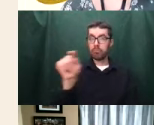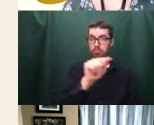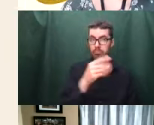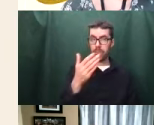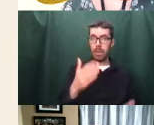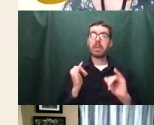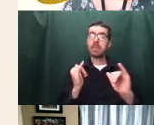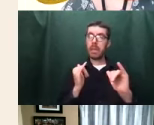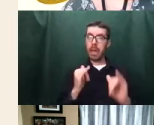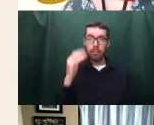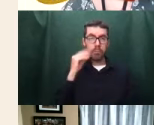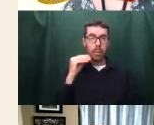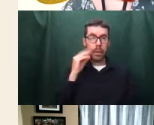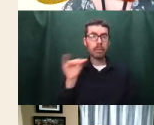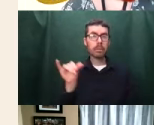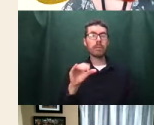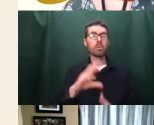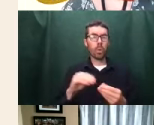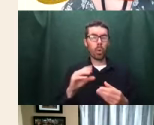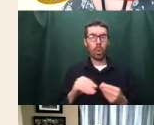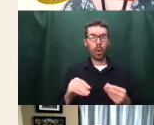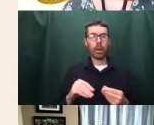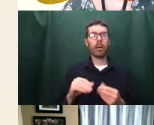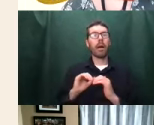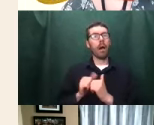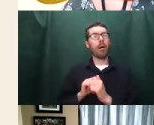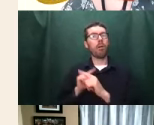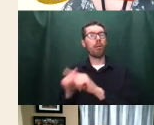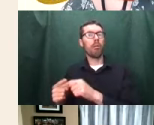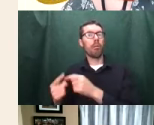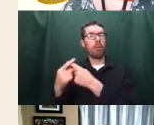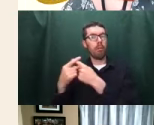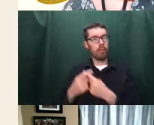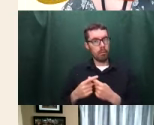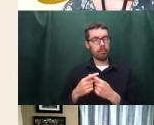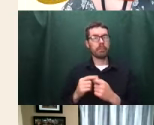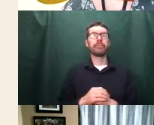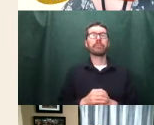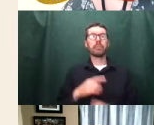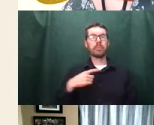the same memories of, uh, what interpen, dependence is for them. We're all interdependent beings